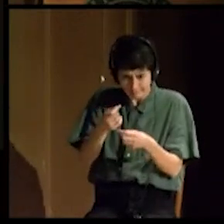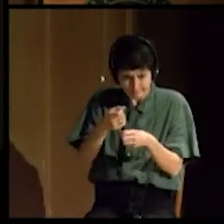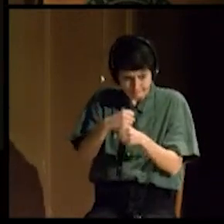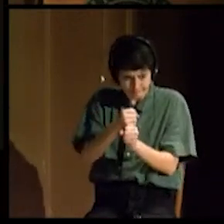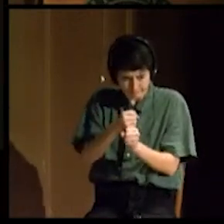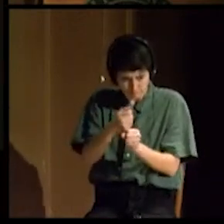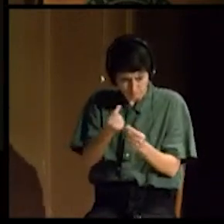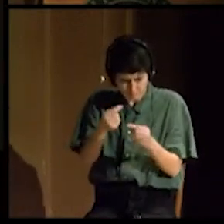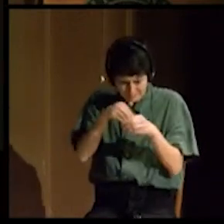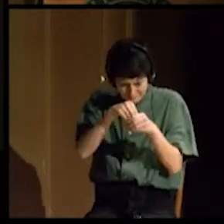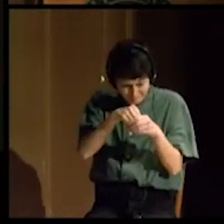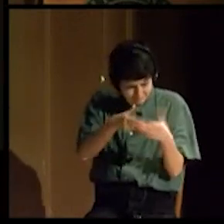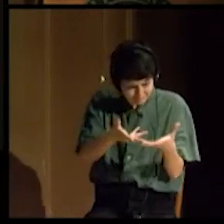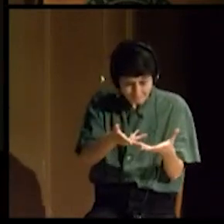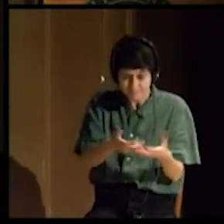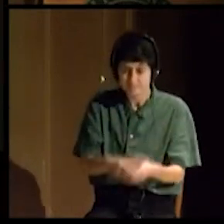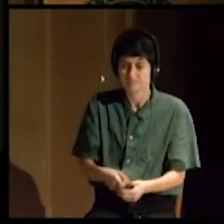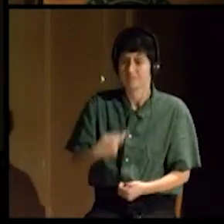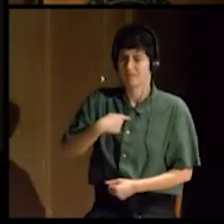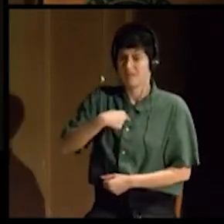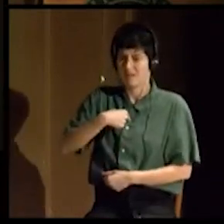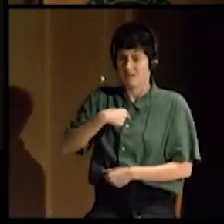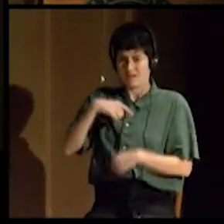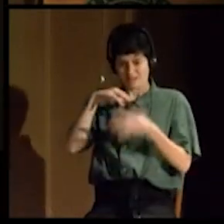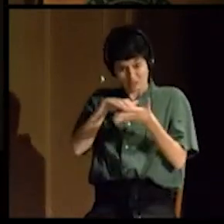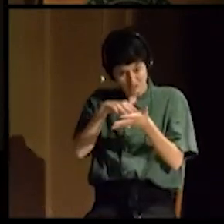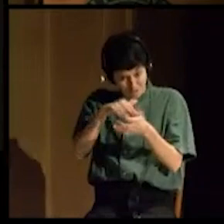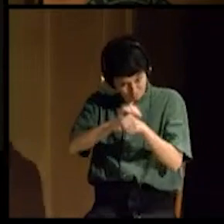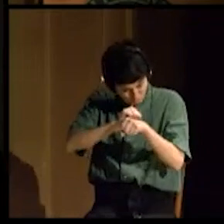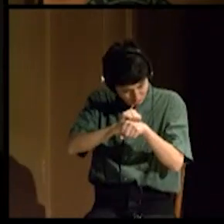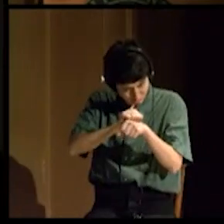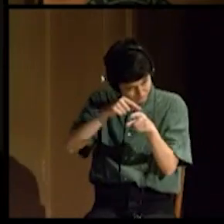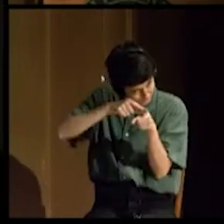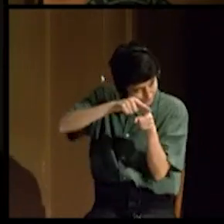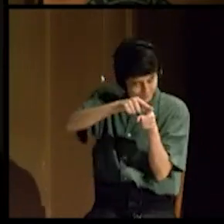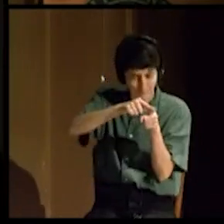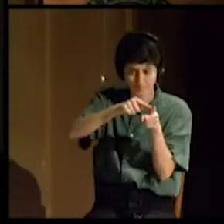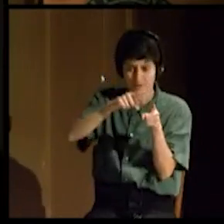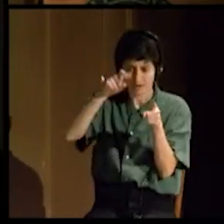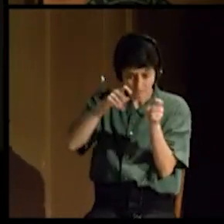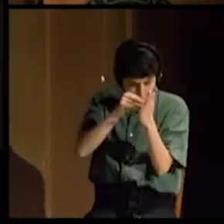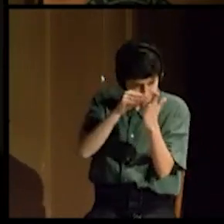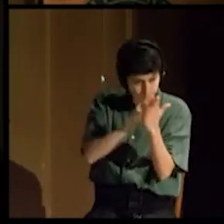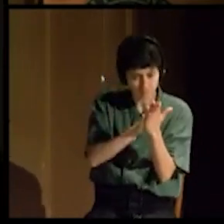of have to document what's in them. And so one of the things we look at is the mineral assemblage.